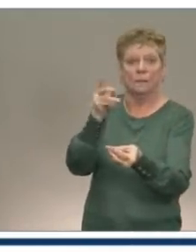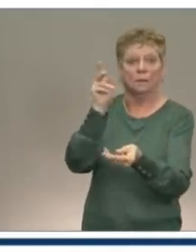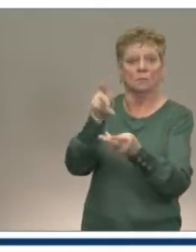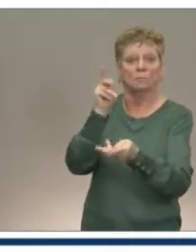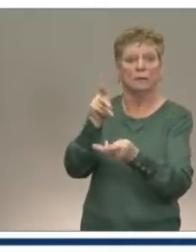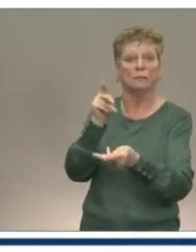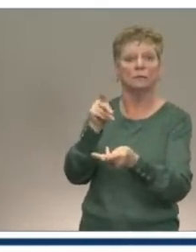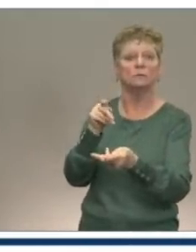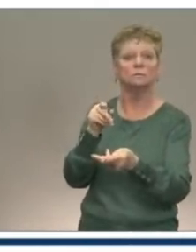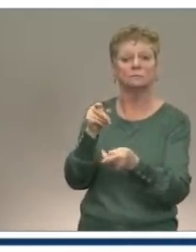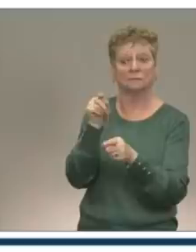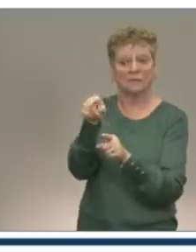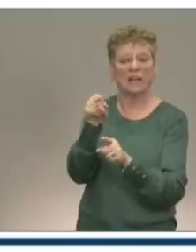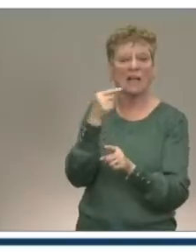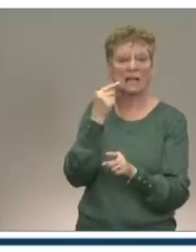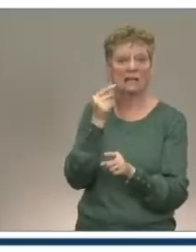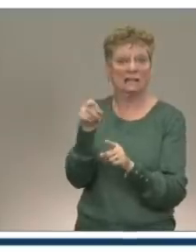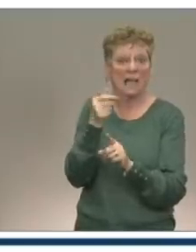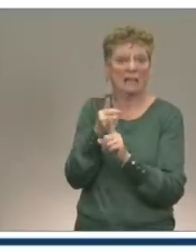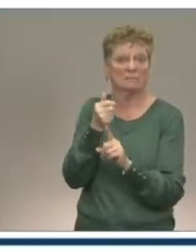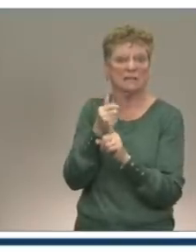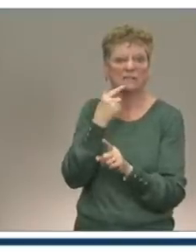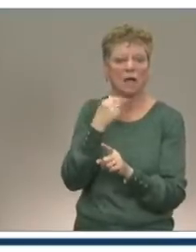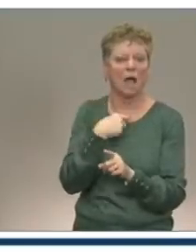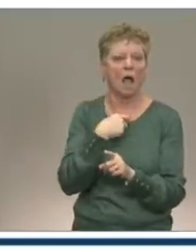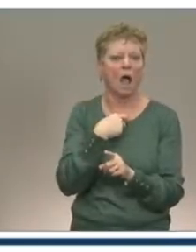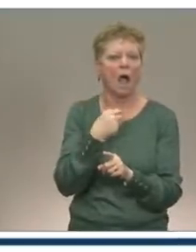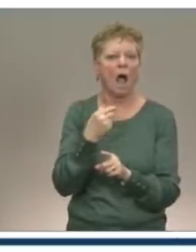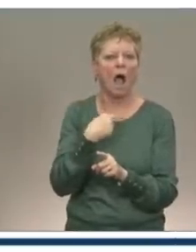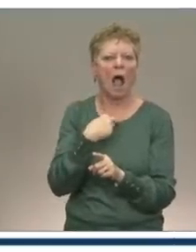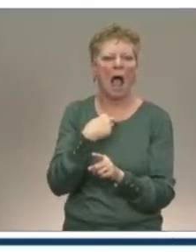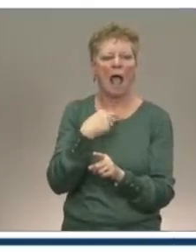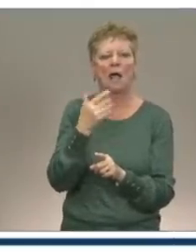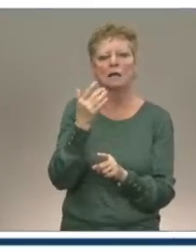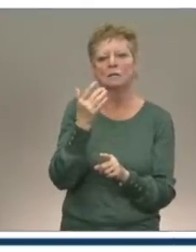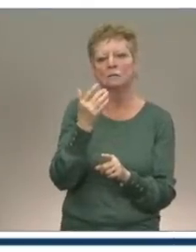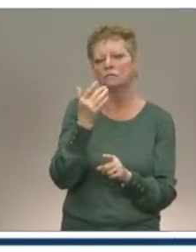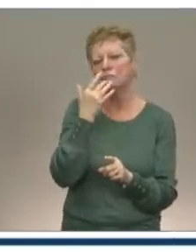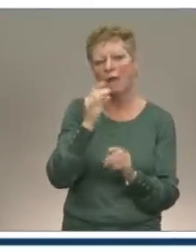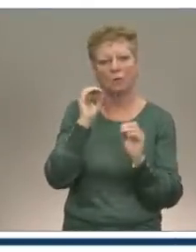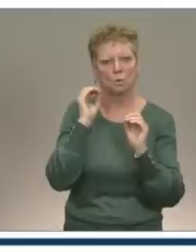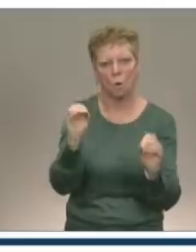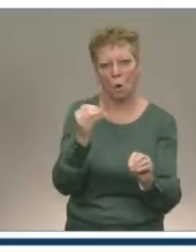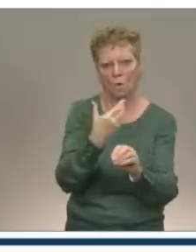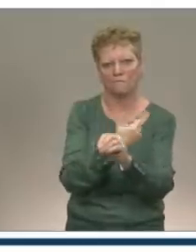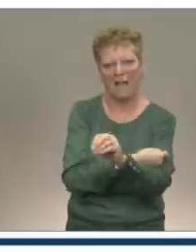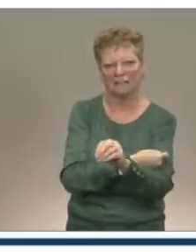who are saying i will i'd rather go un un immunized than to get an mrna vaccine